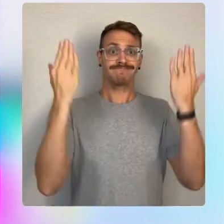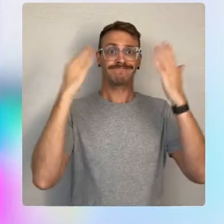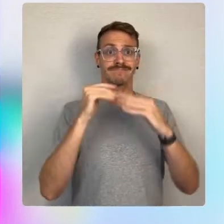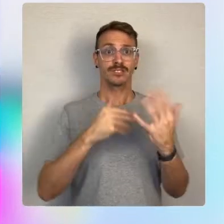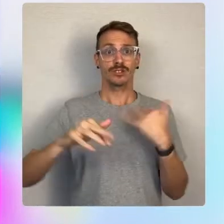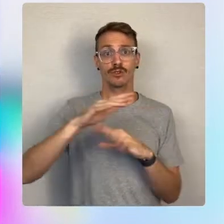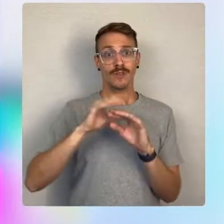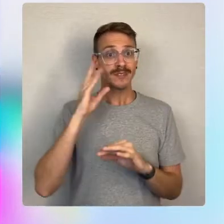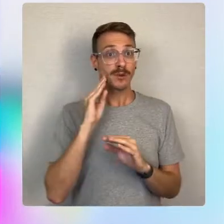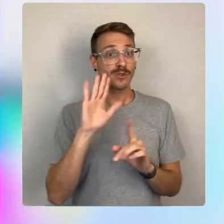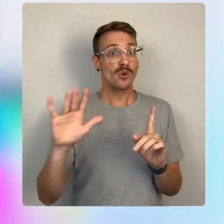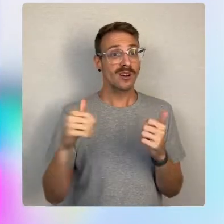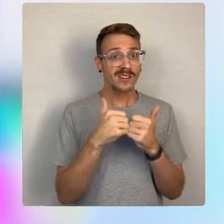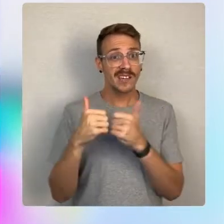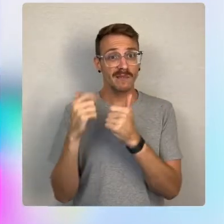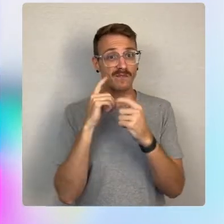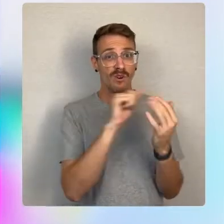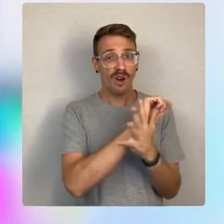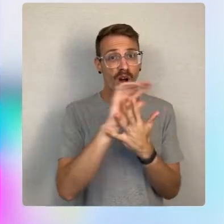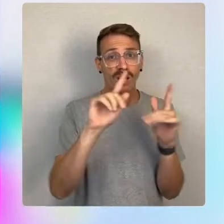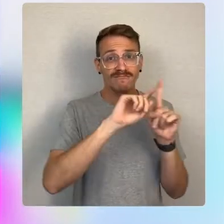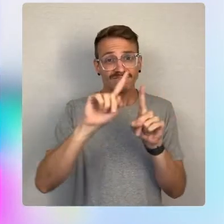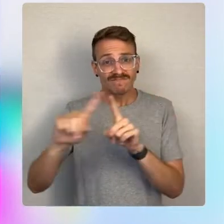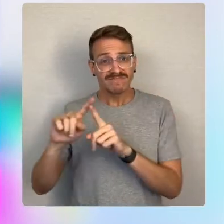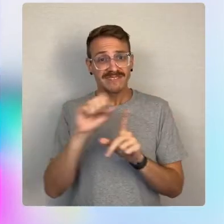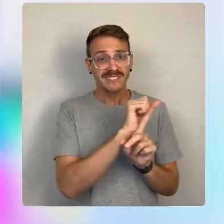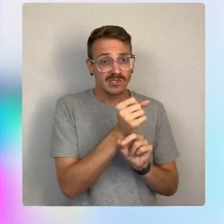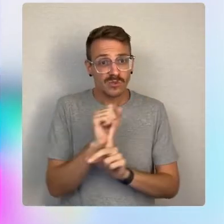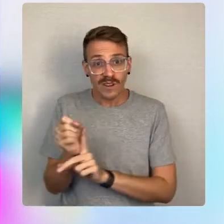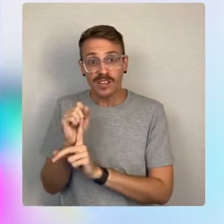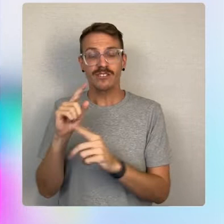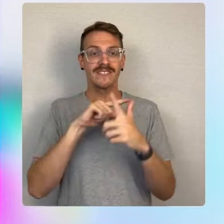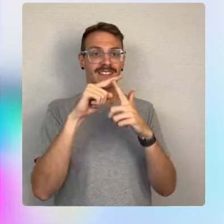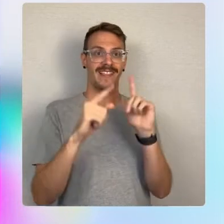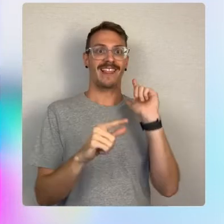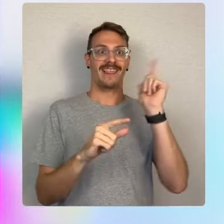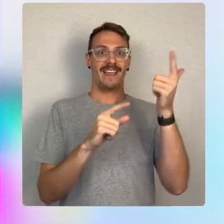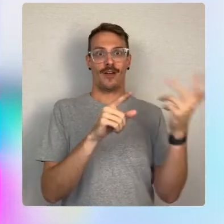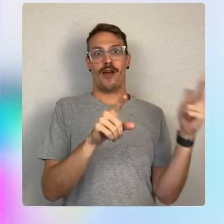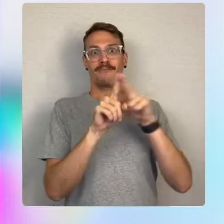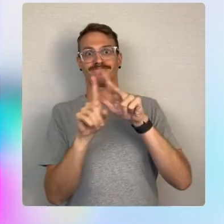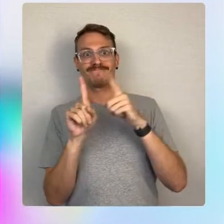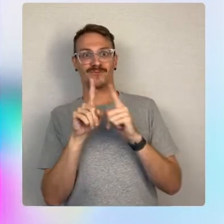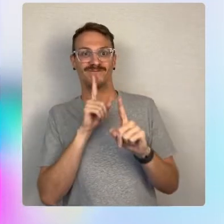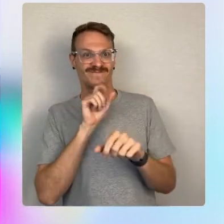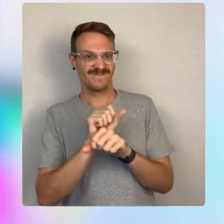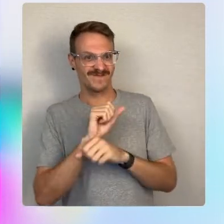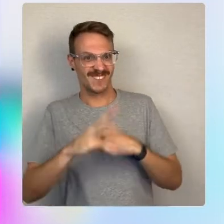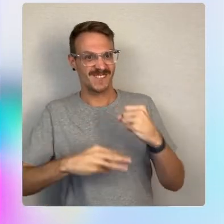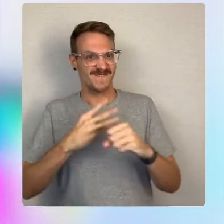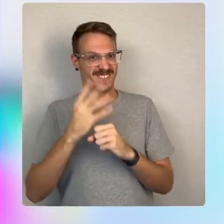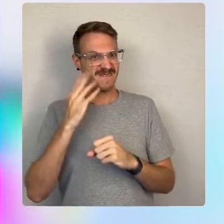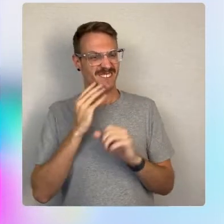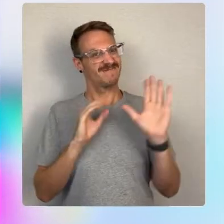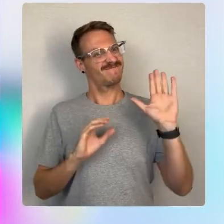in your games for all these different situations and layer on to real life experiences. So great, thanks.